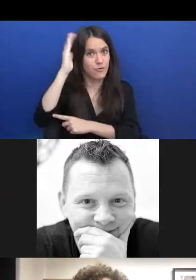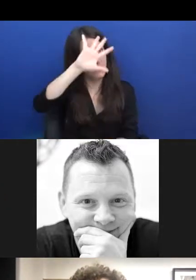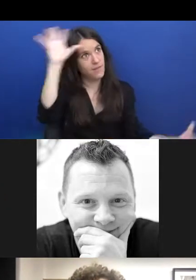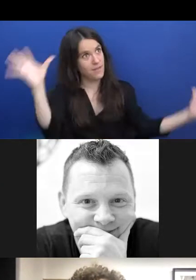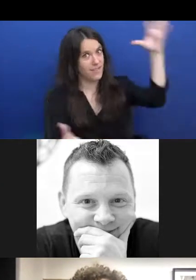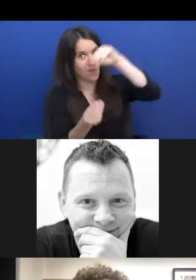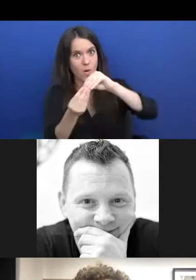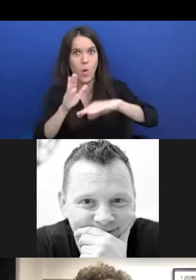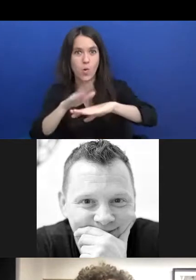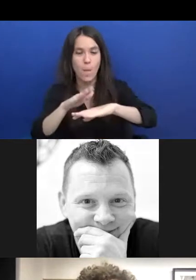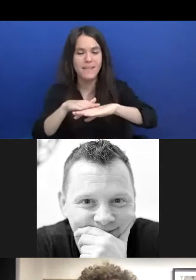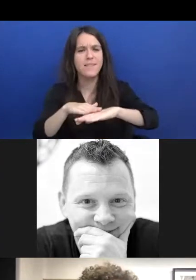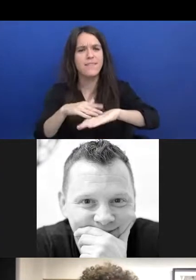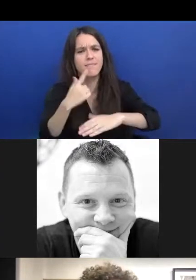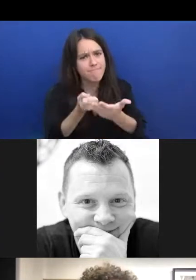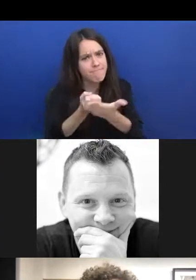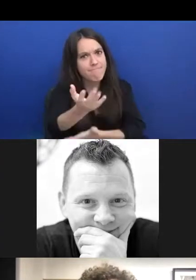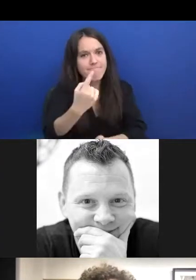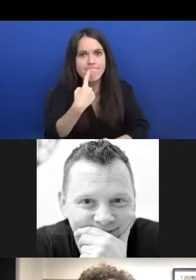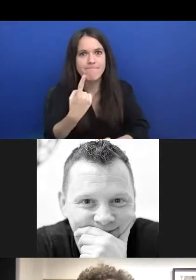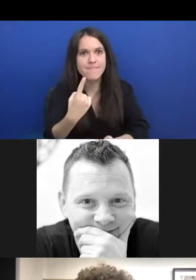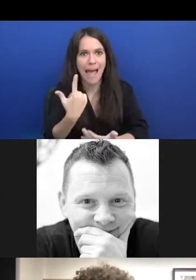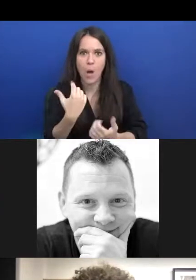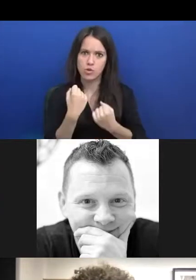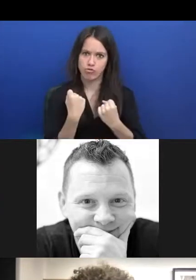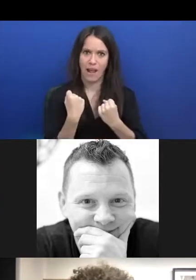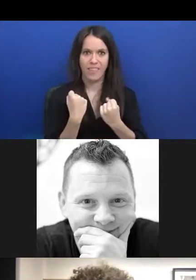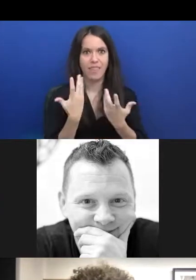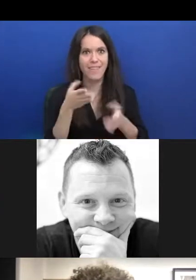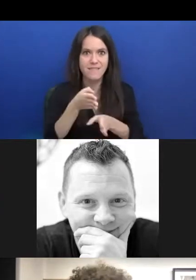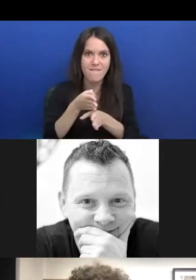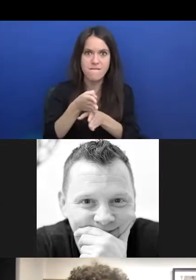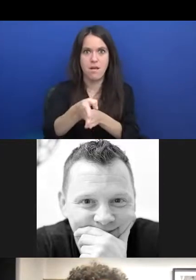and talked a bit about the strengths of the field and where it could go so I’ve drawn on that a